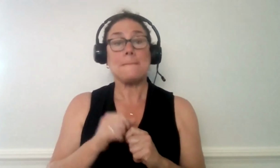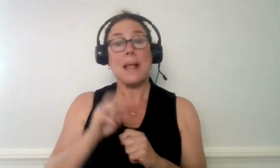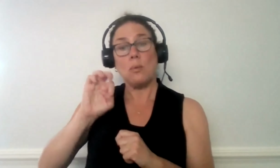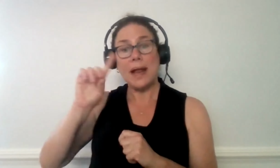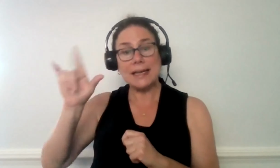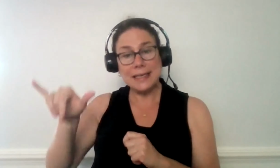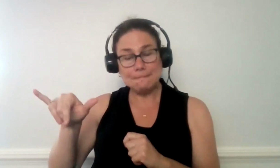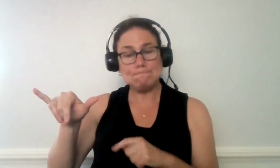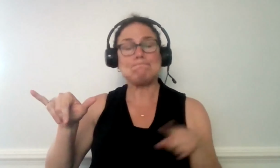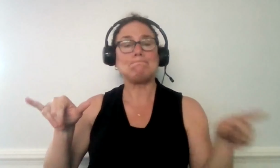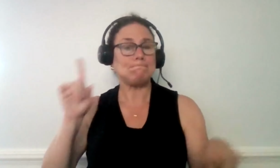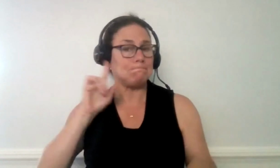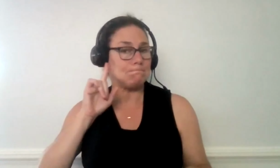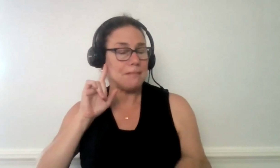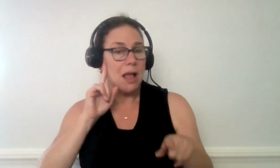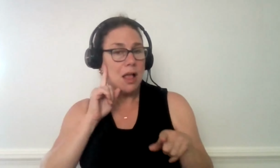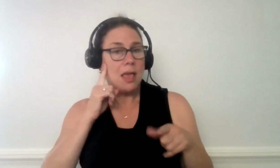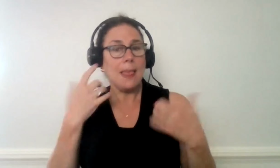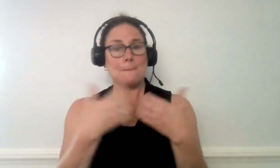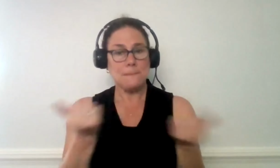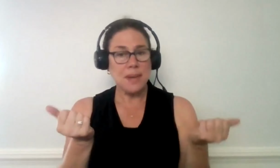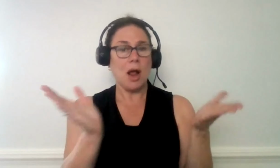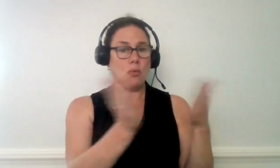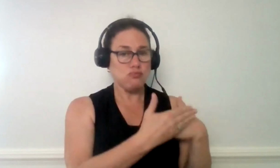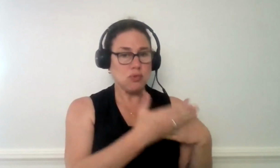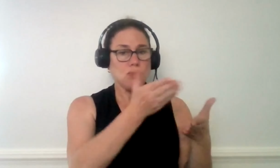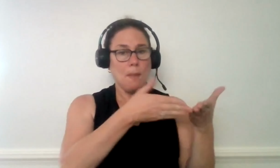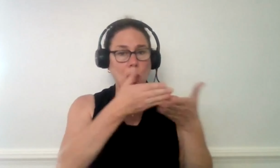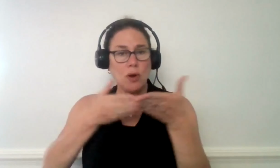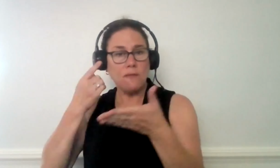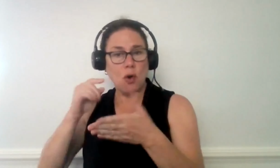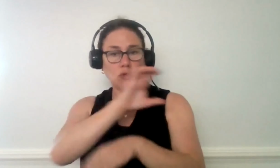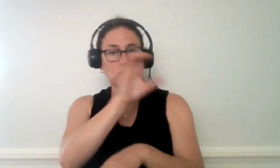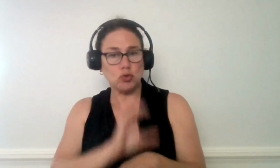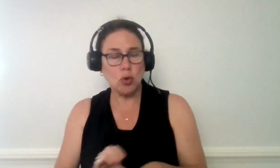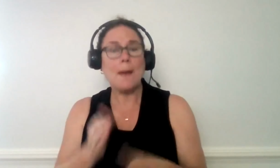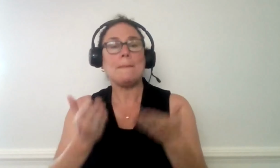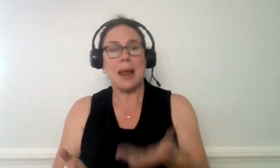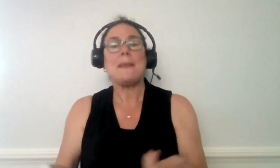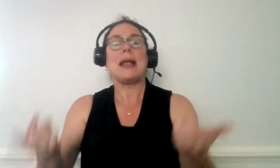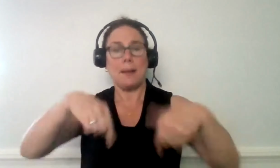"I heard that the breakout room components for Zoom might be forthcoming soon." Oh, that's good to know.